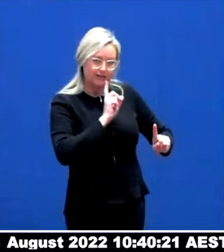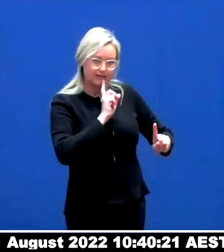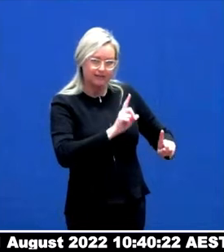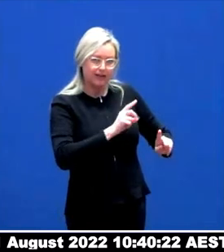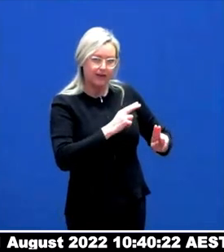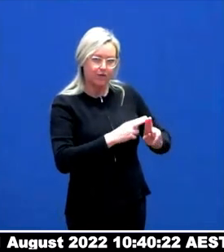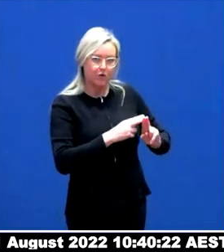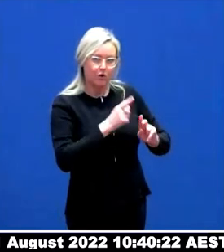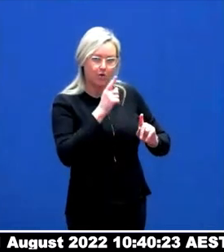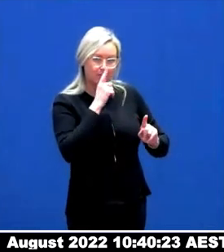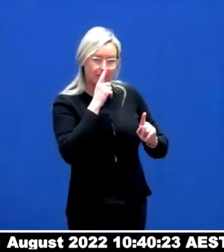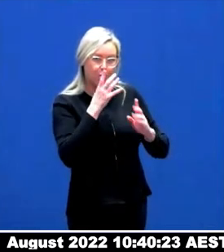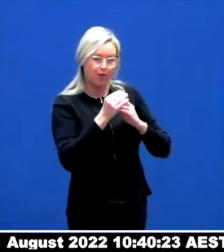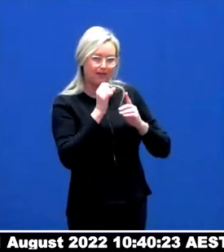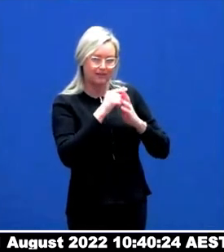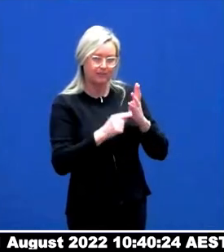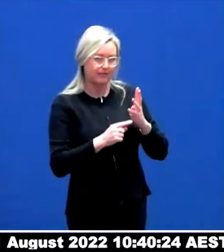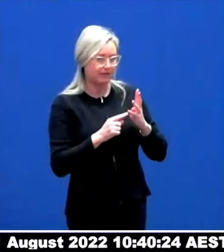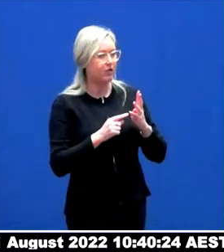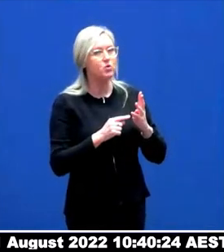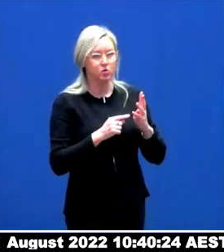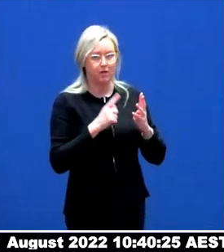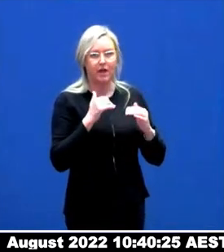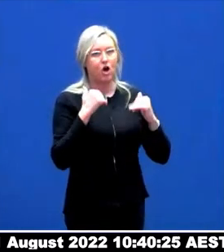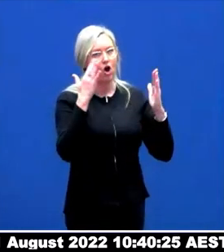disability in terms of the homelessness system. Yes.